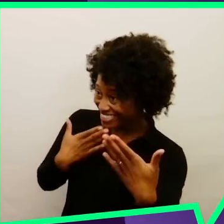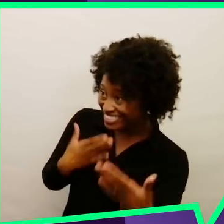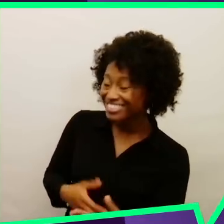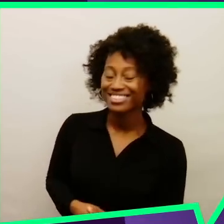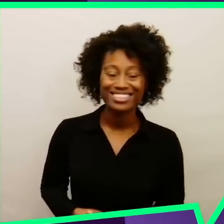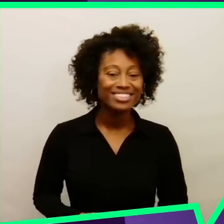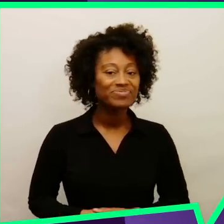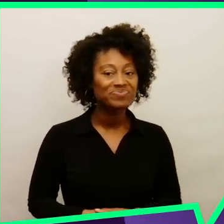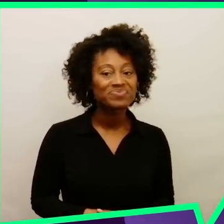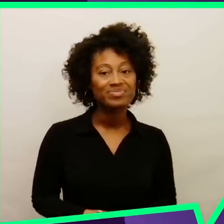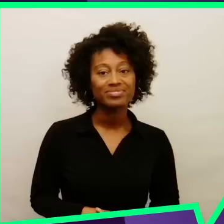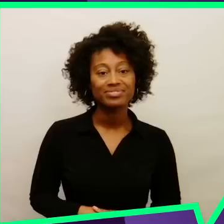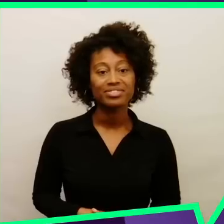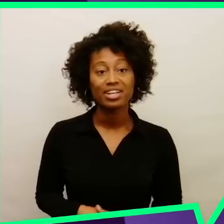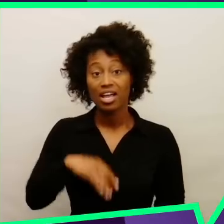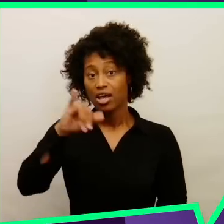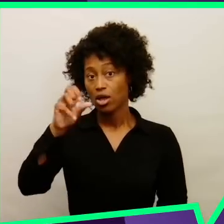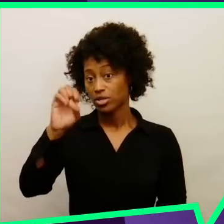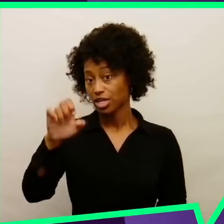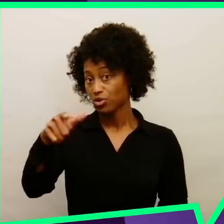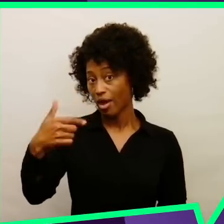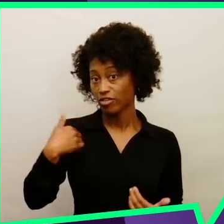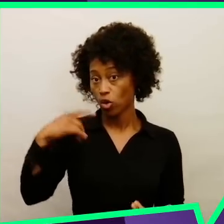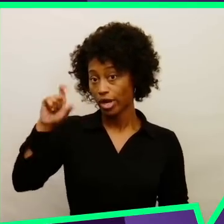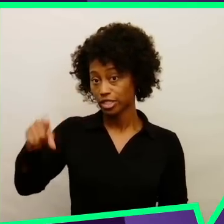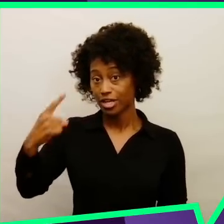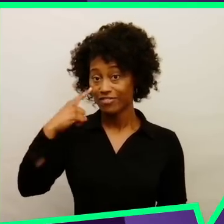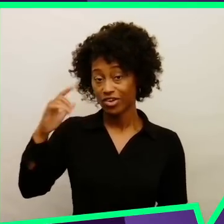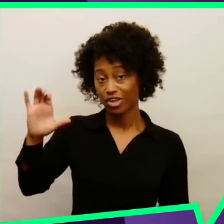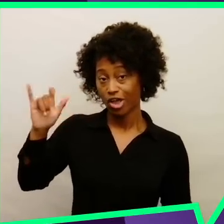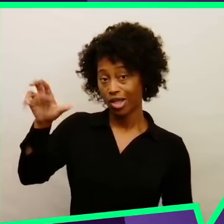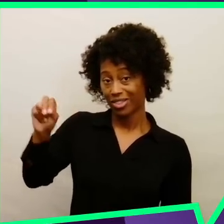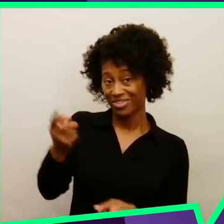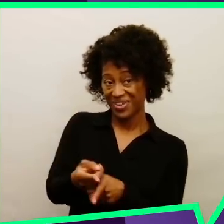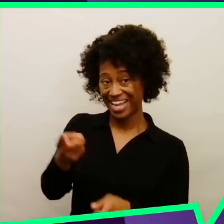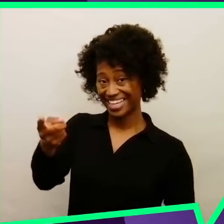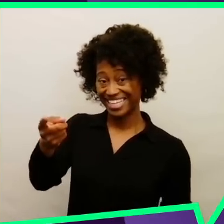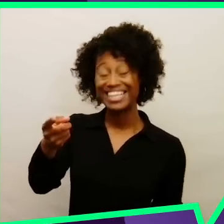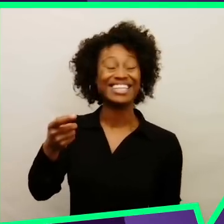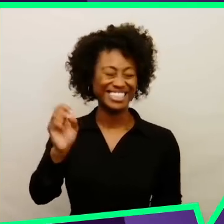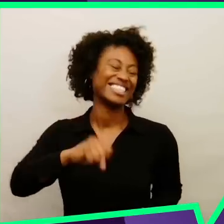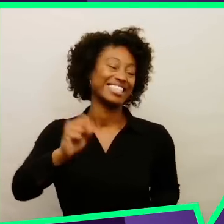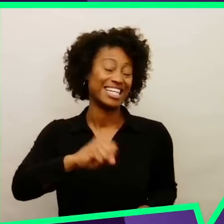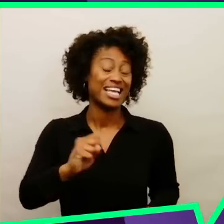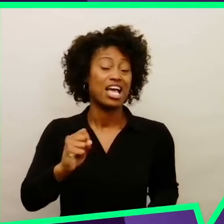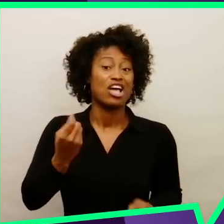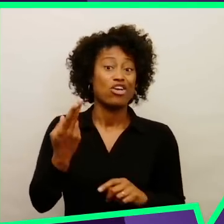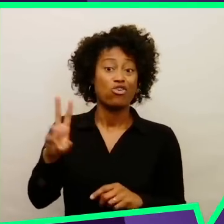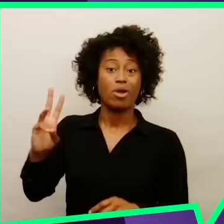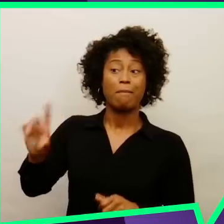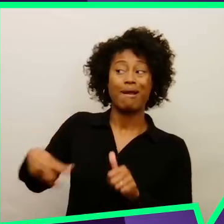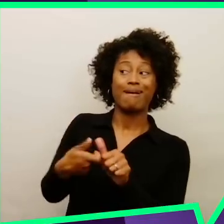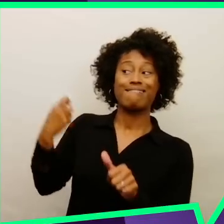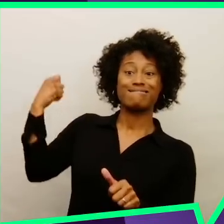Awesome. Jose, I know you had a question for Colin. I did. Because there's some hardware behind him that we need to ask about.